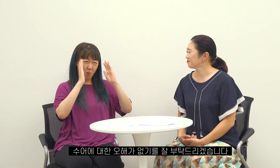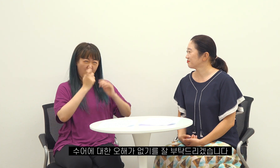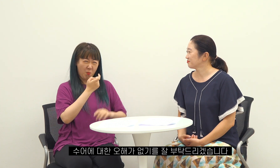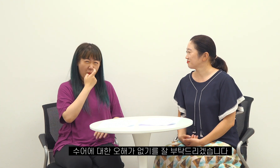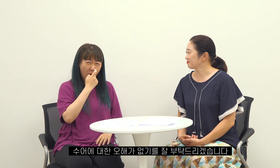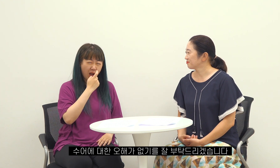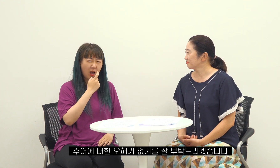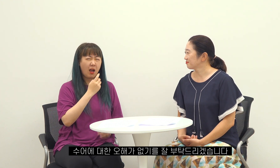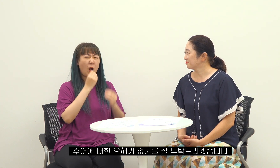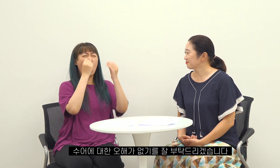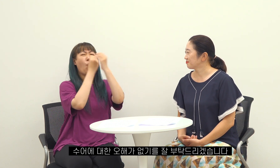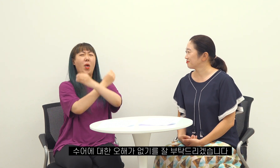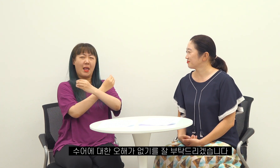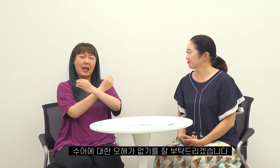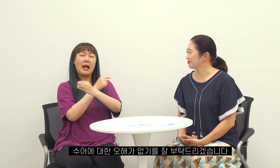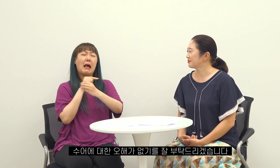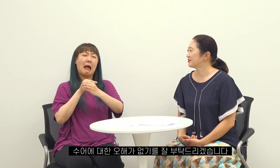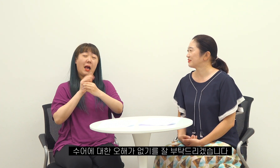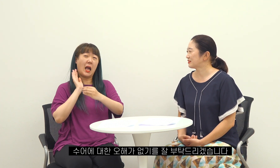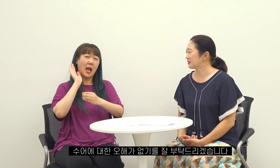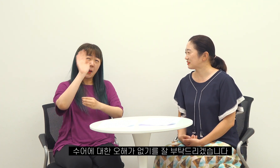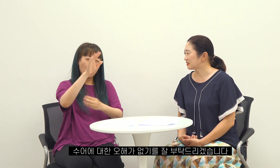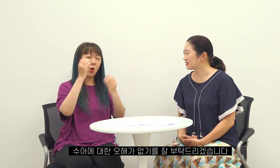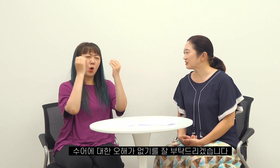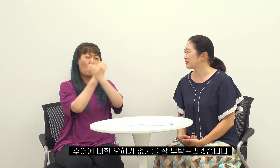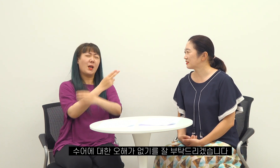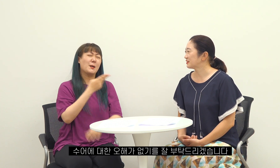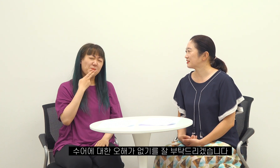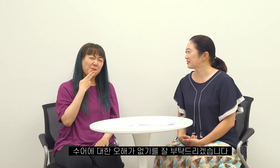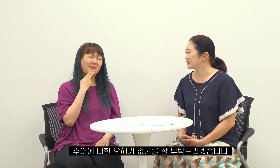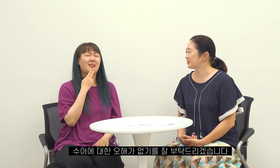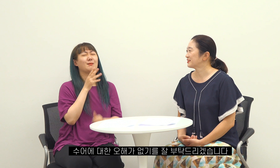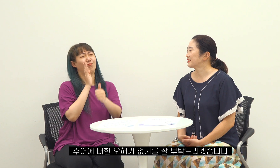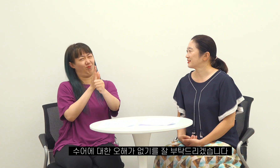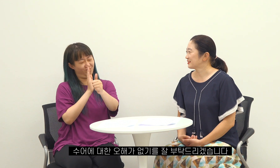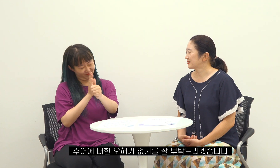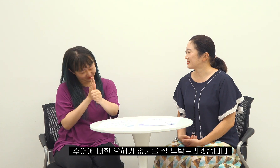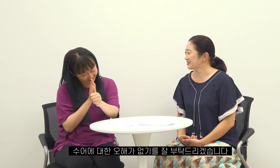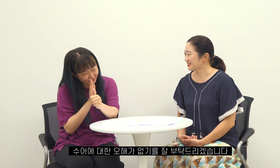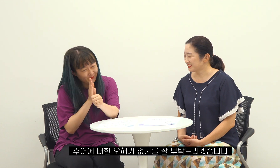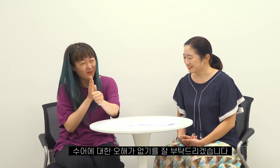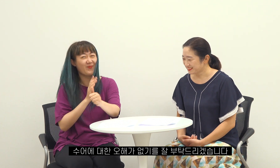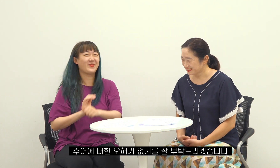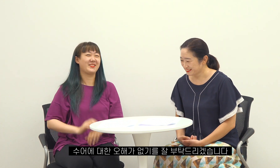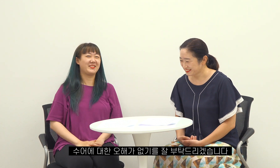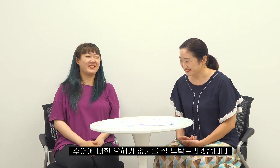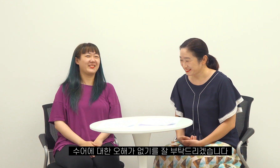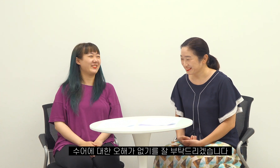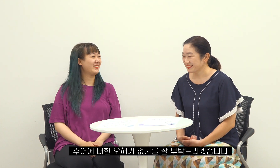for those who study and learn sign language in the future.